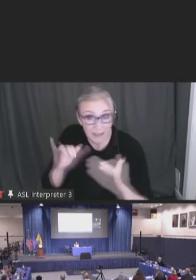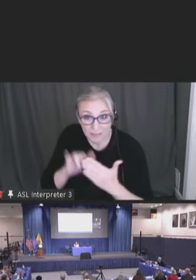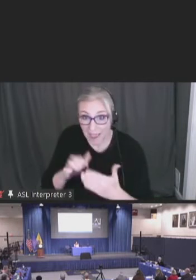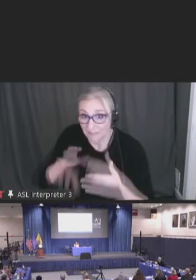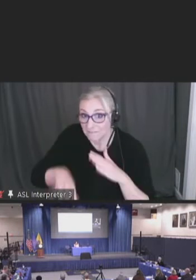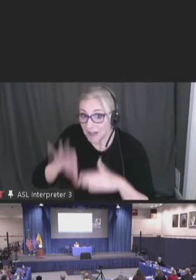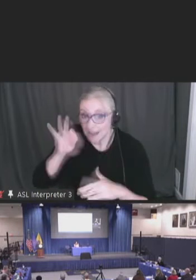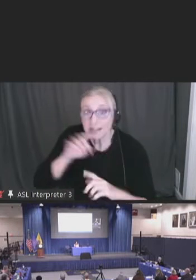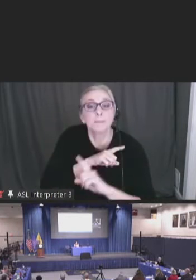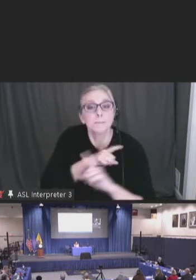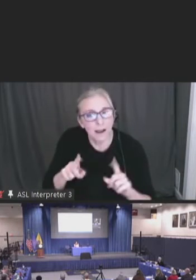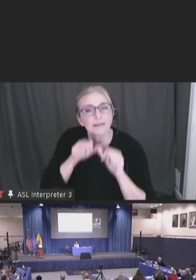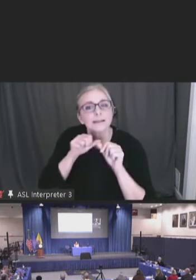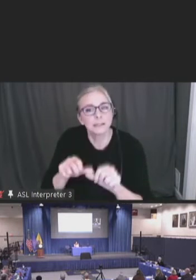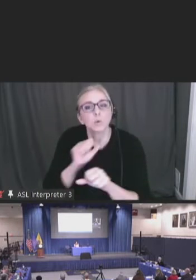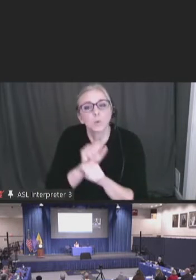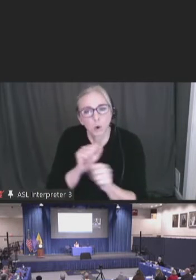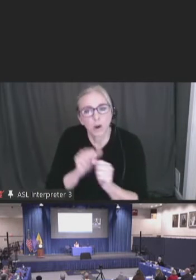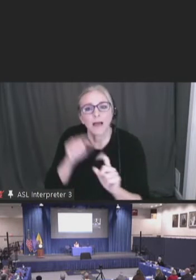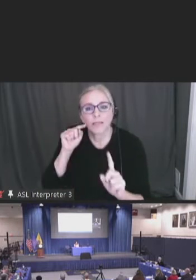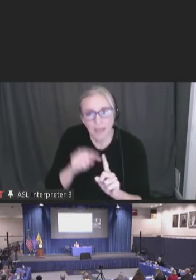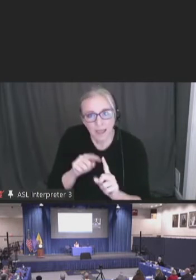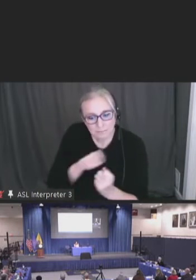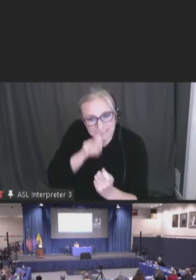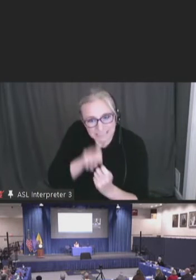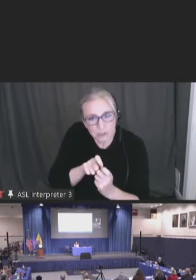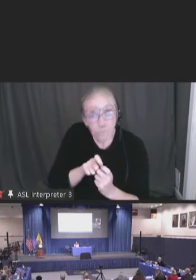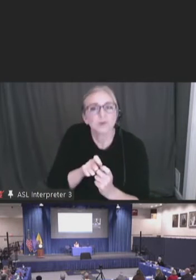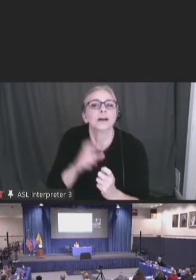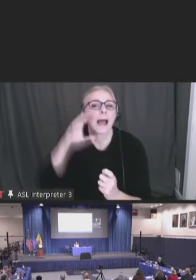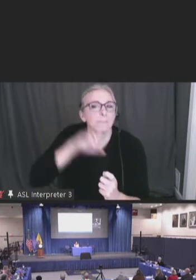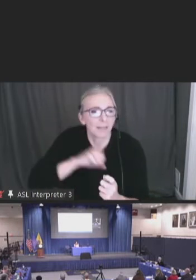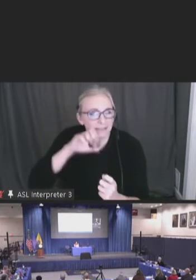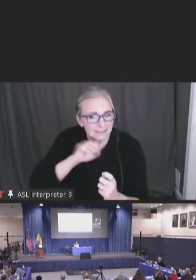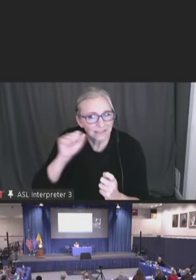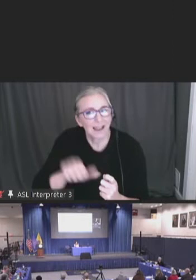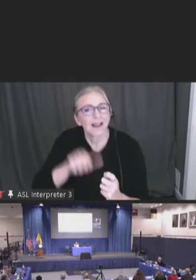But we're continuing to work on that particular hypothesis, as well as others.